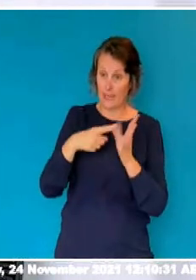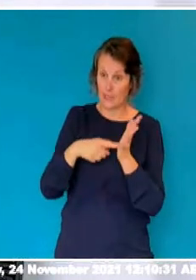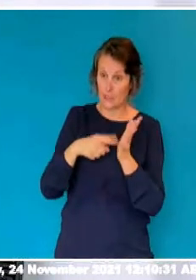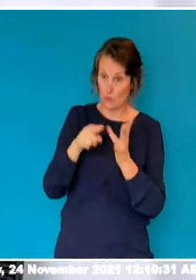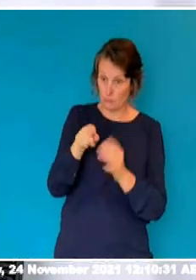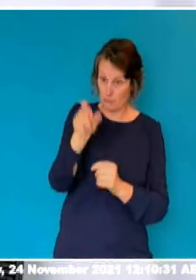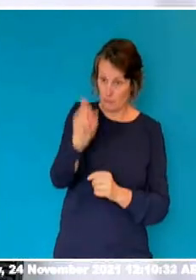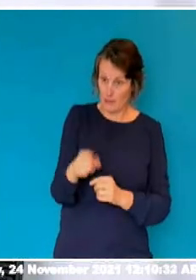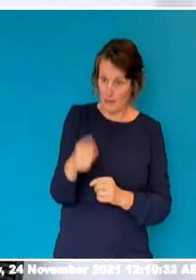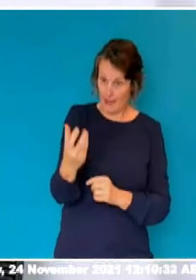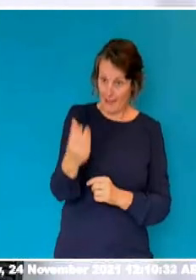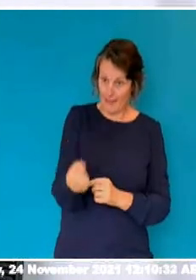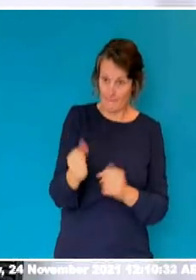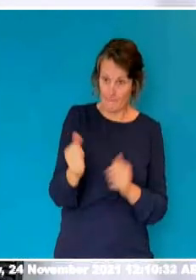Yes, I do.